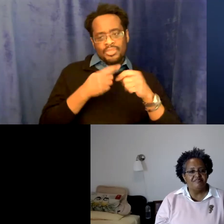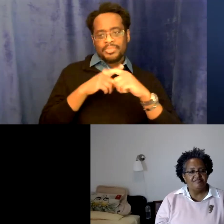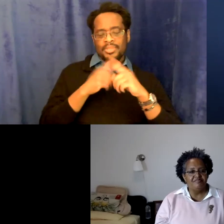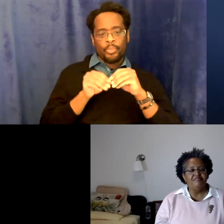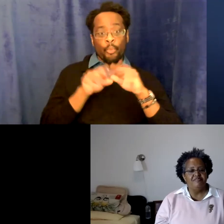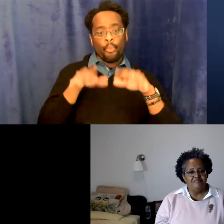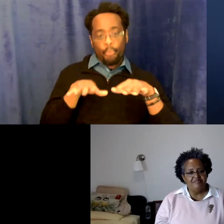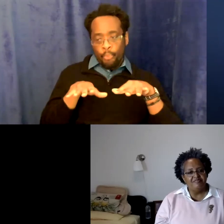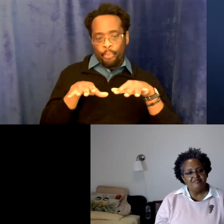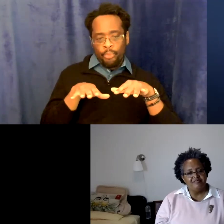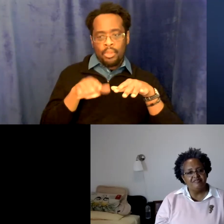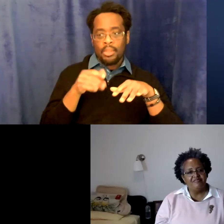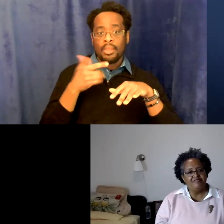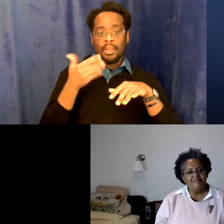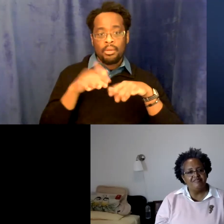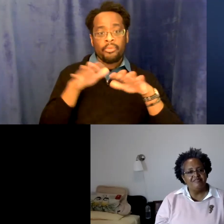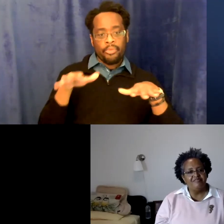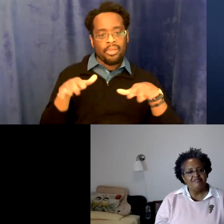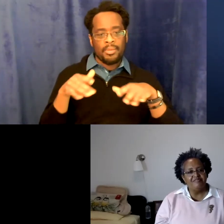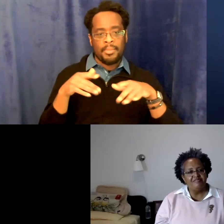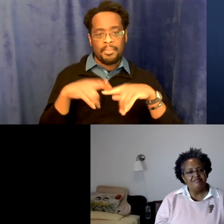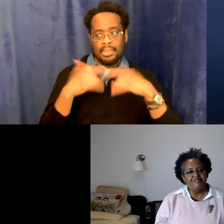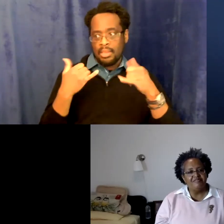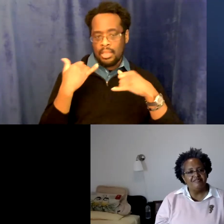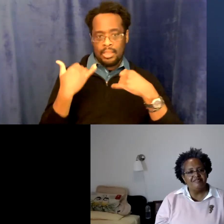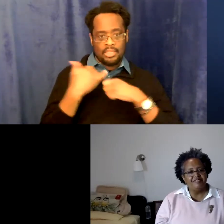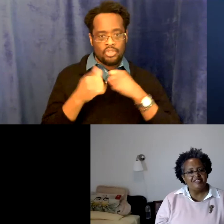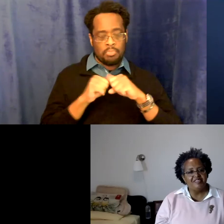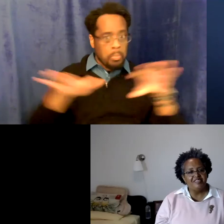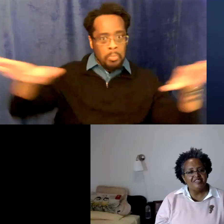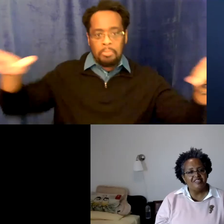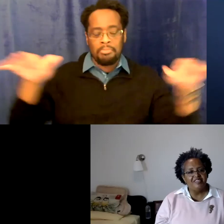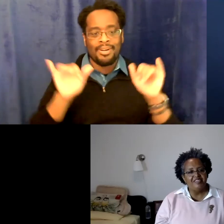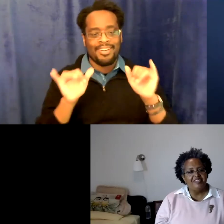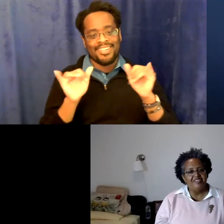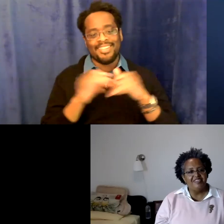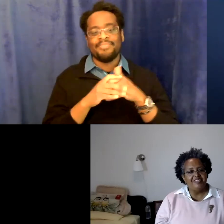and before there was an entrance a little bit but it builds then it dies down but this [ __ ] has